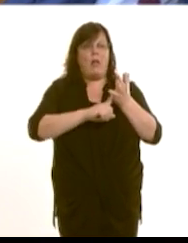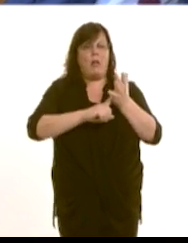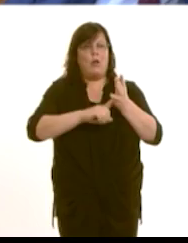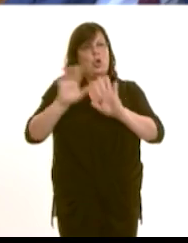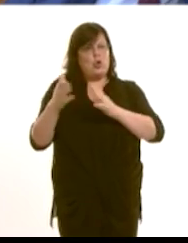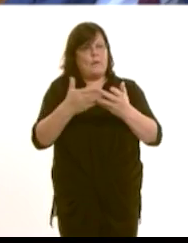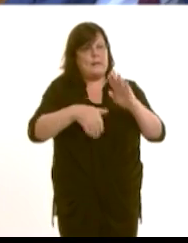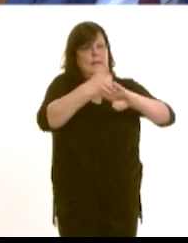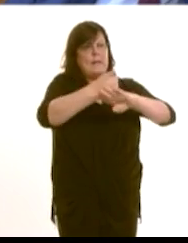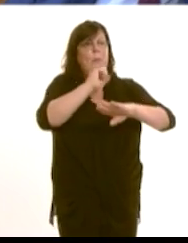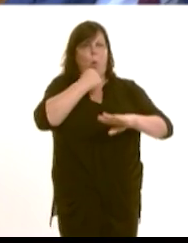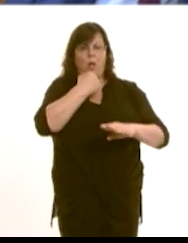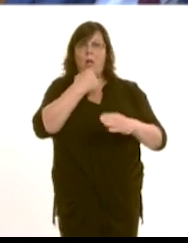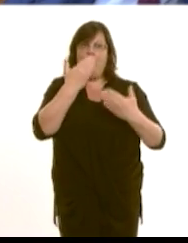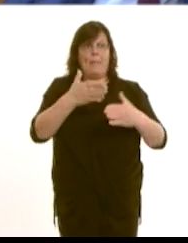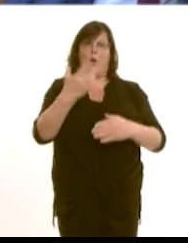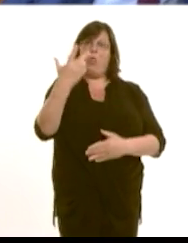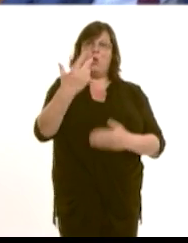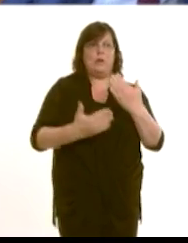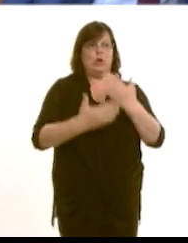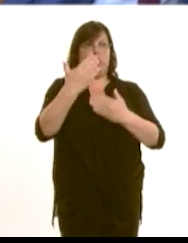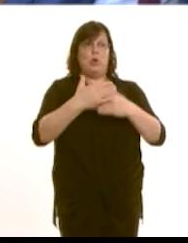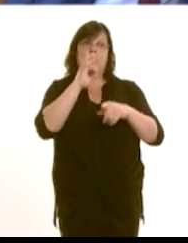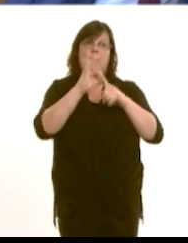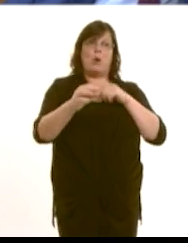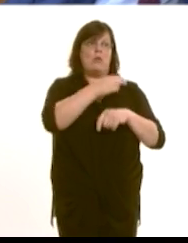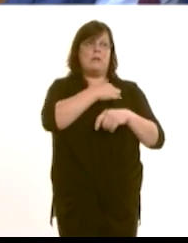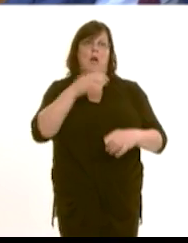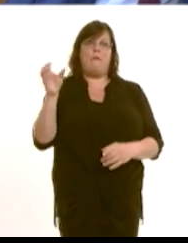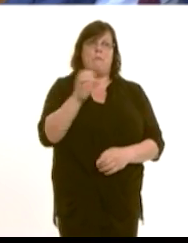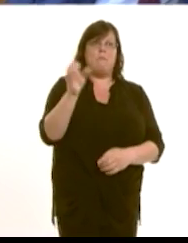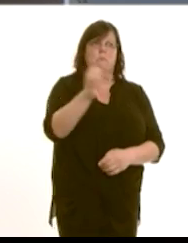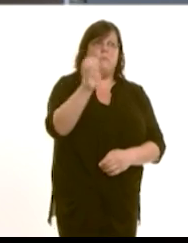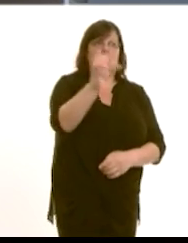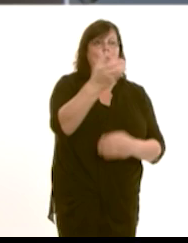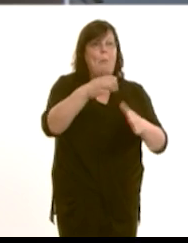They are developing well, with 30 new specialist staff being recruited, backed by £1.5 million of new investment.